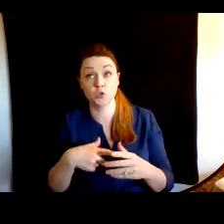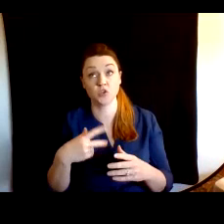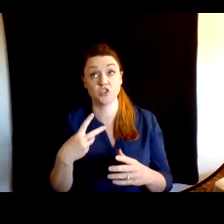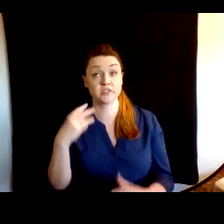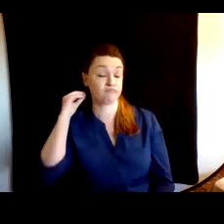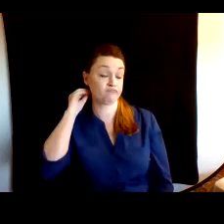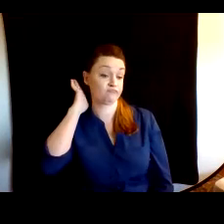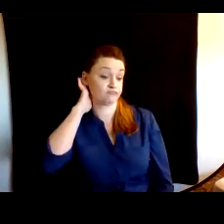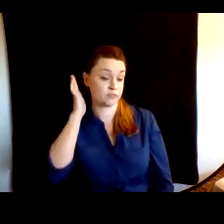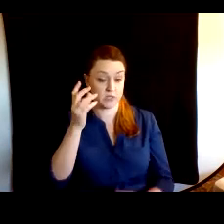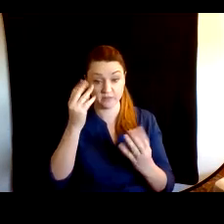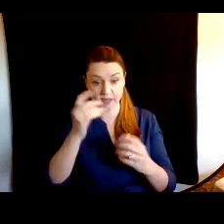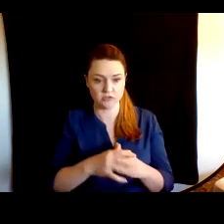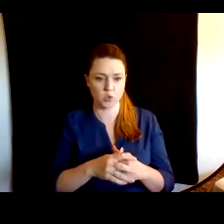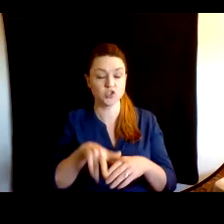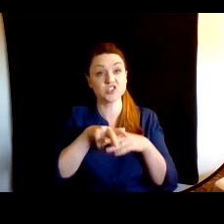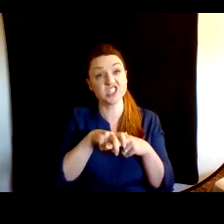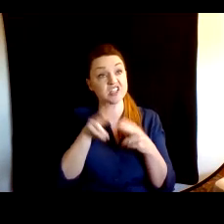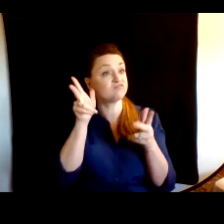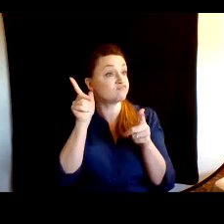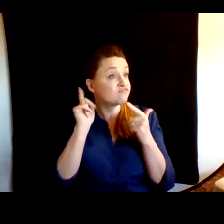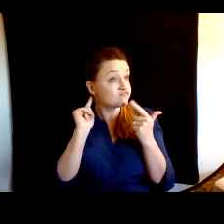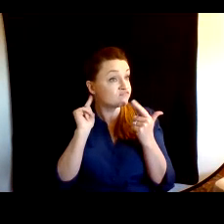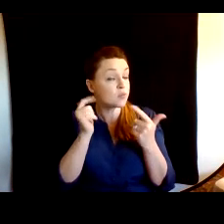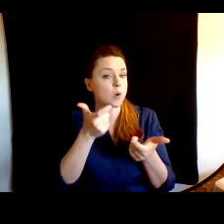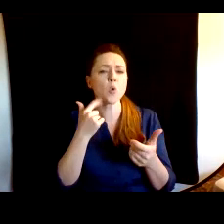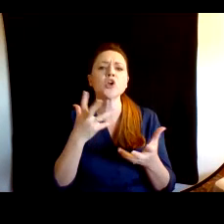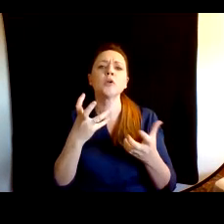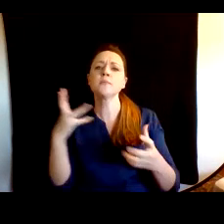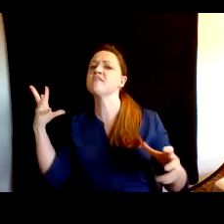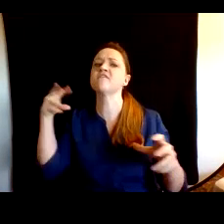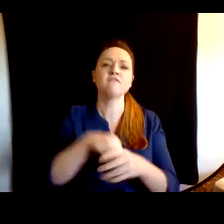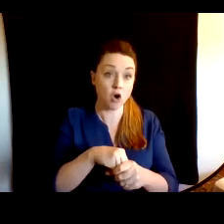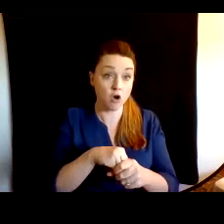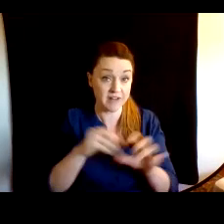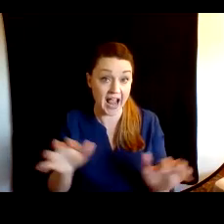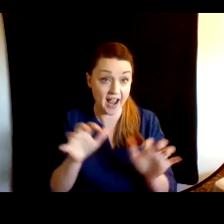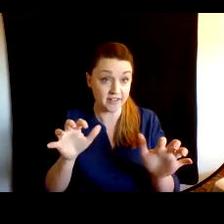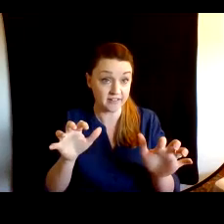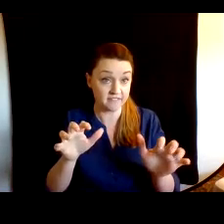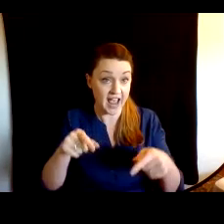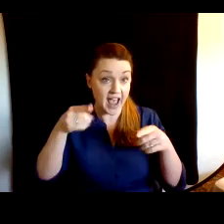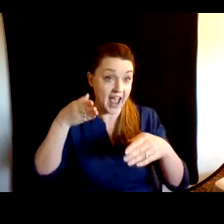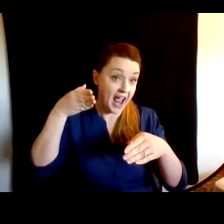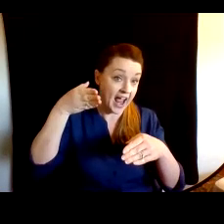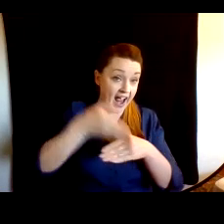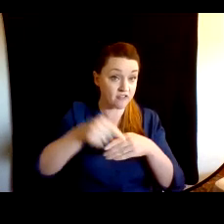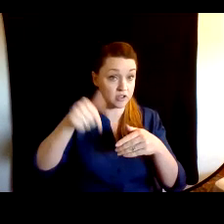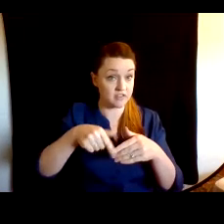or sit through this session, or are you going to figure out how you can actively engage as soon as this call is over? Because that is what I'm hoping you will do.